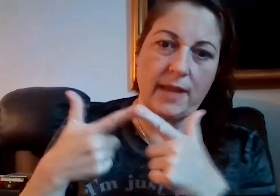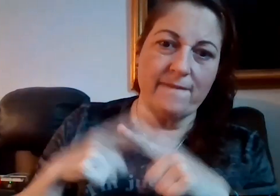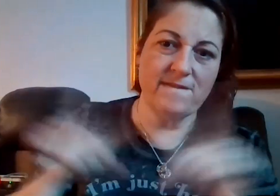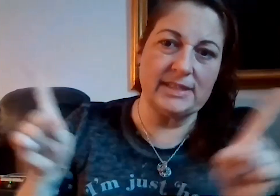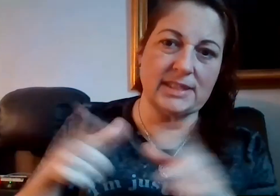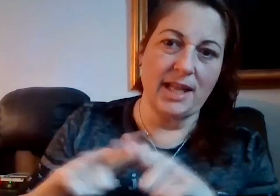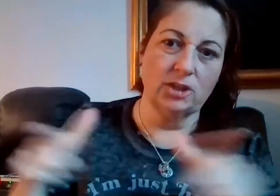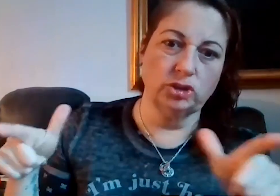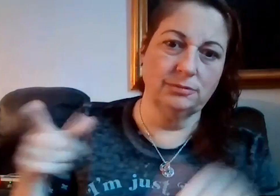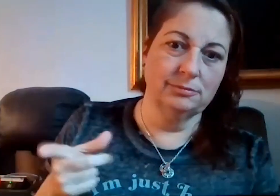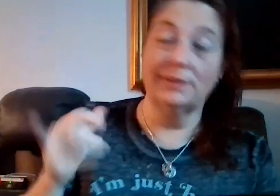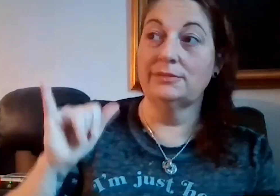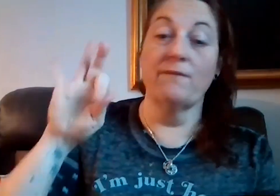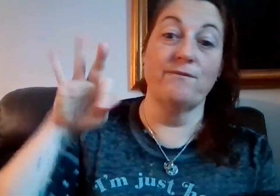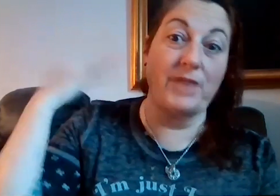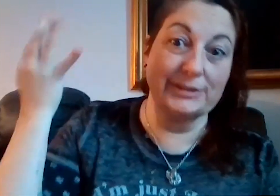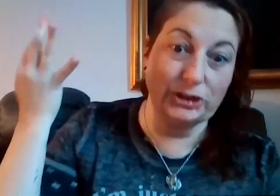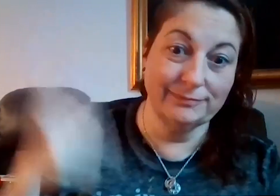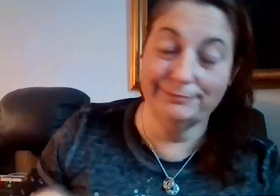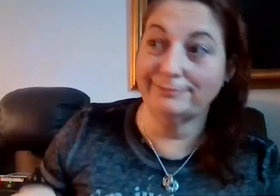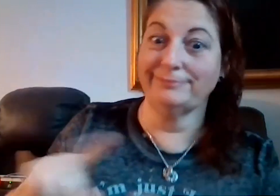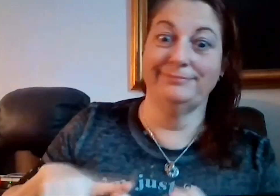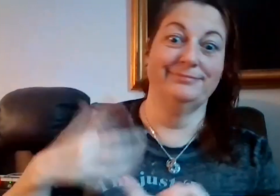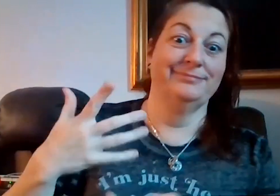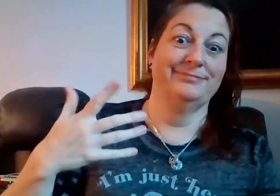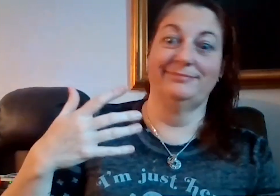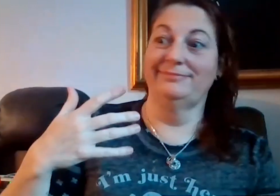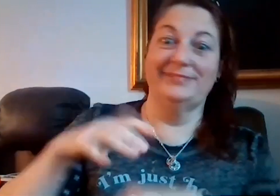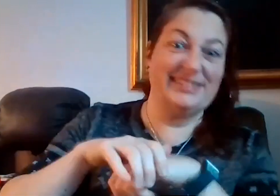Because it's the same with how there's different languages in the world.